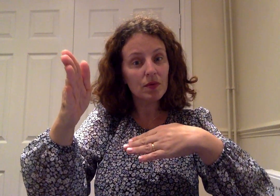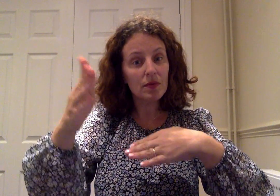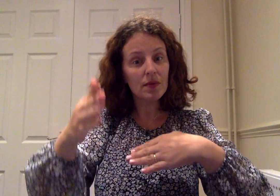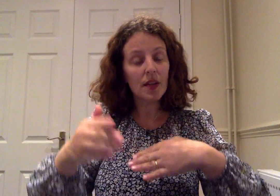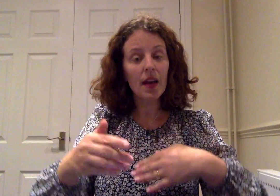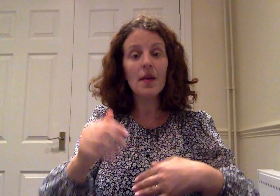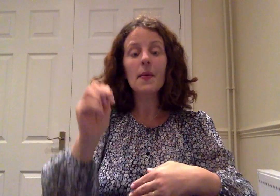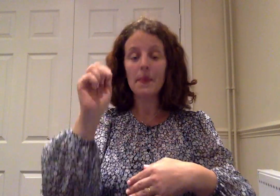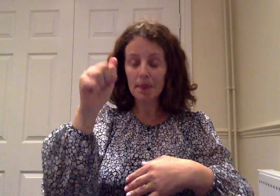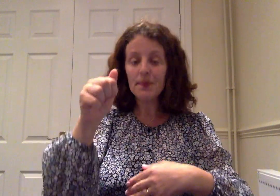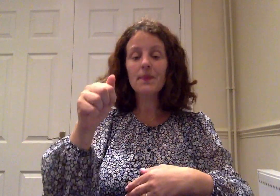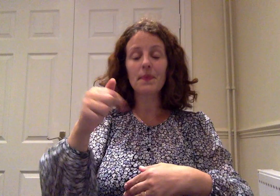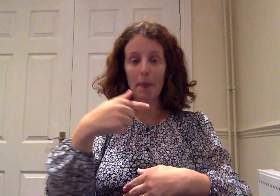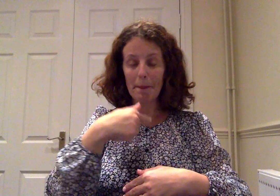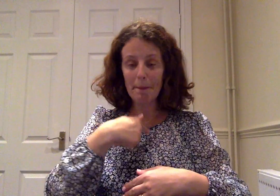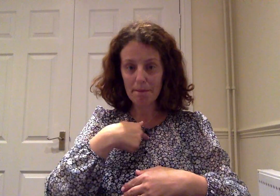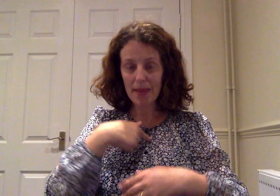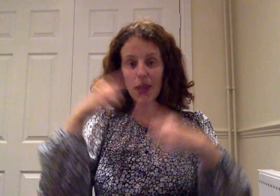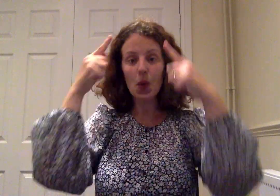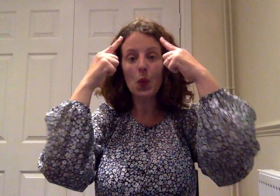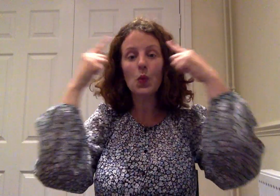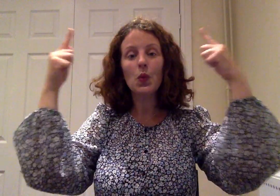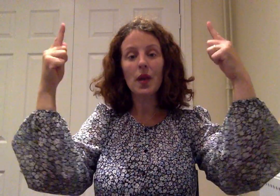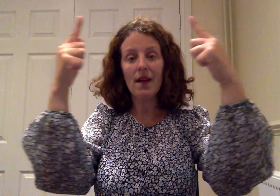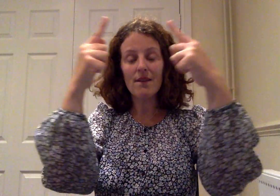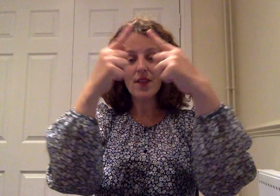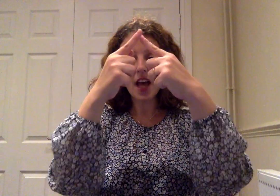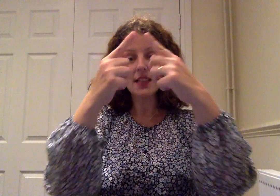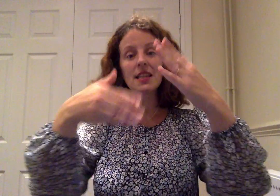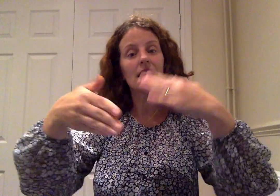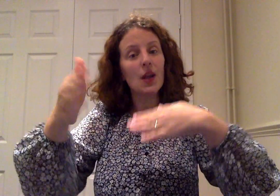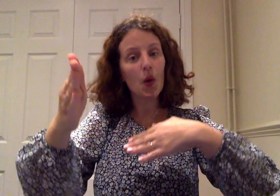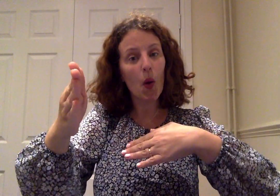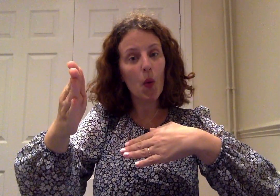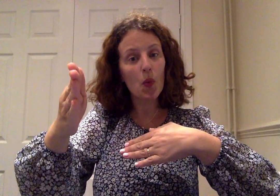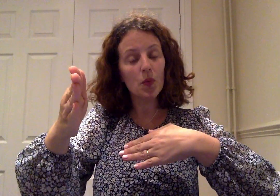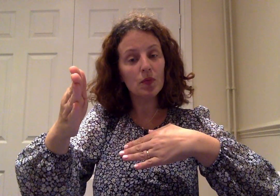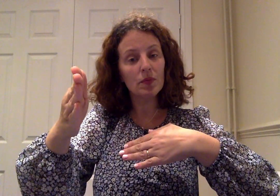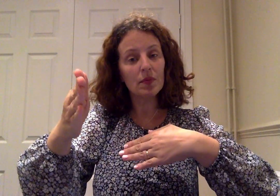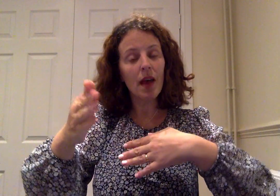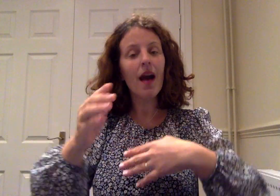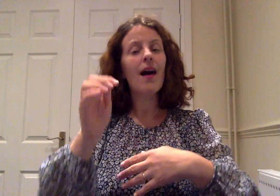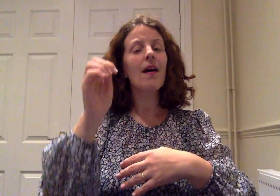"Yes, me university go."